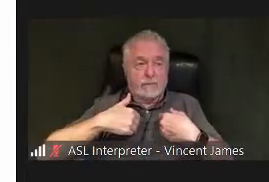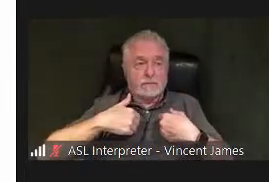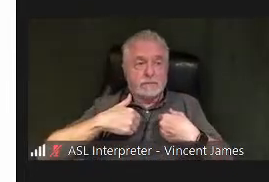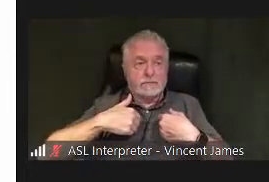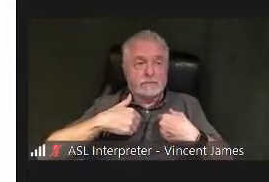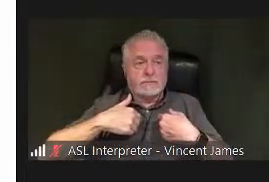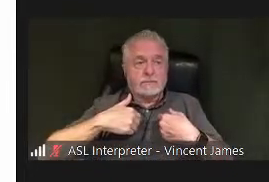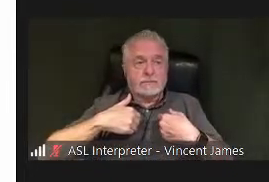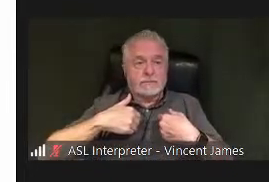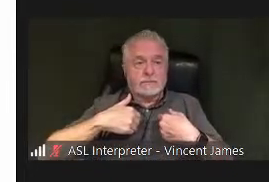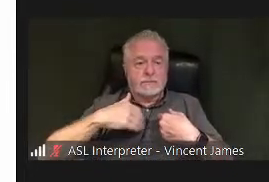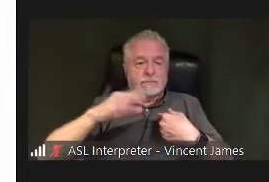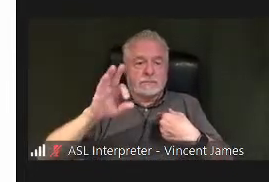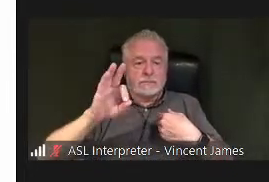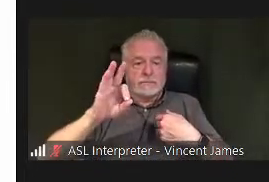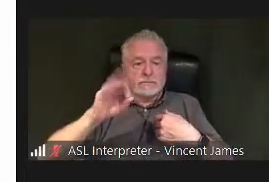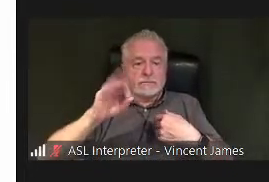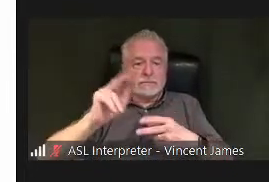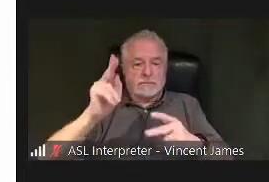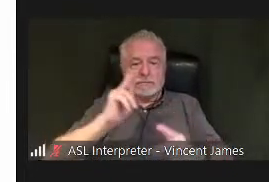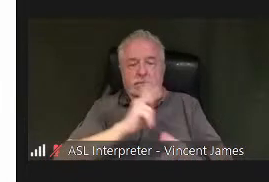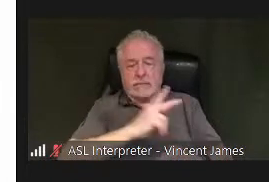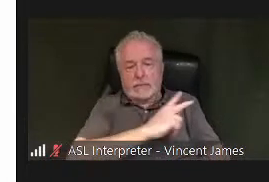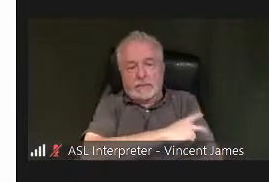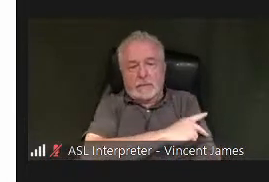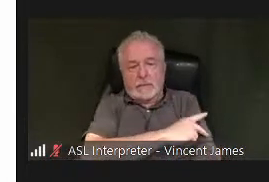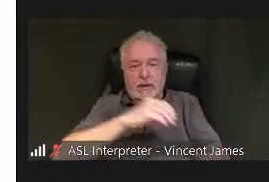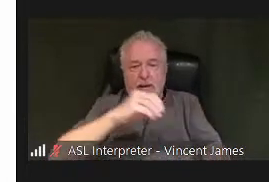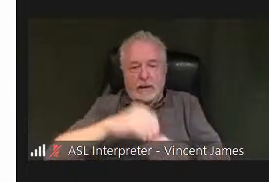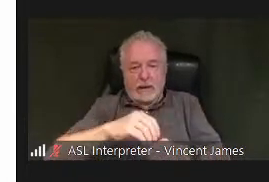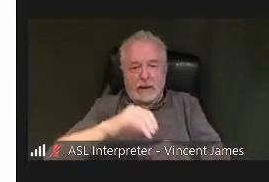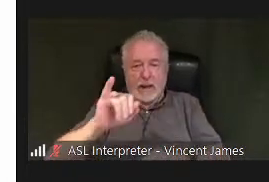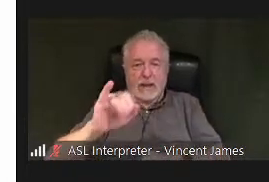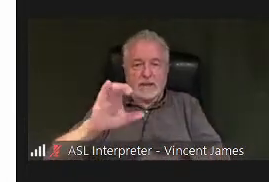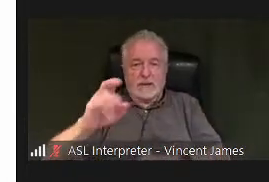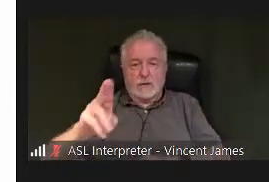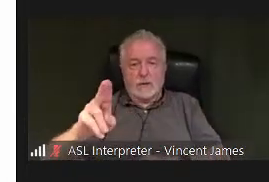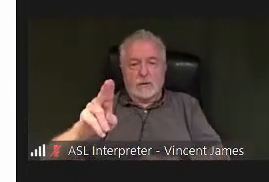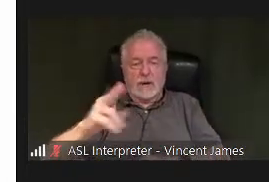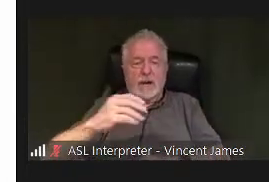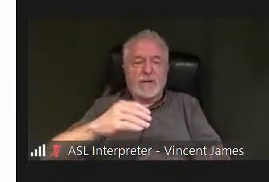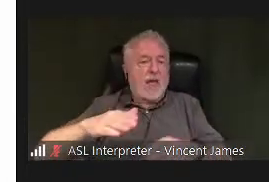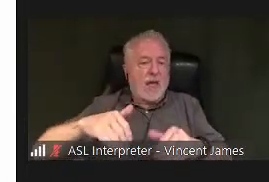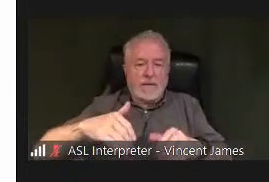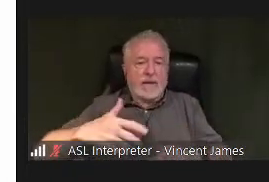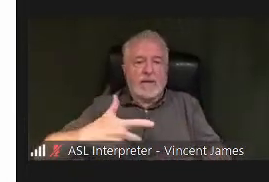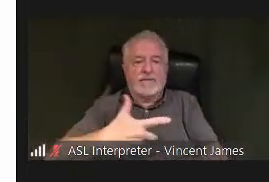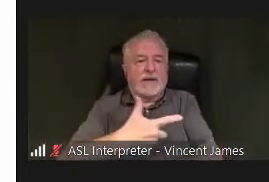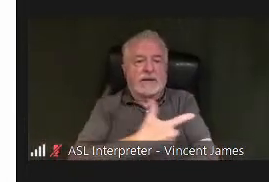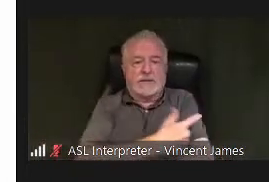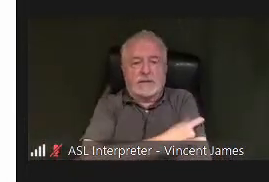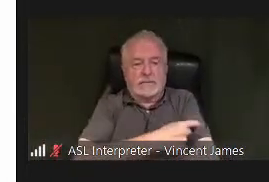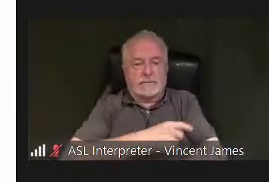And 90 percent of the patients in the ICU have not been vaccinated.